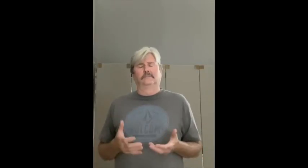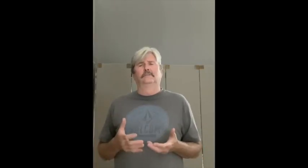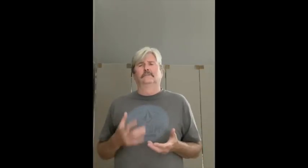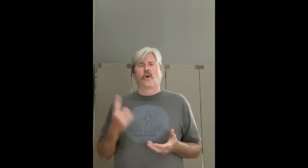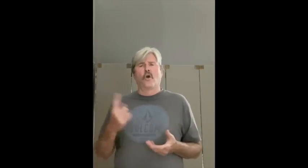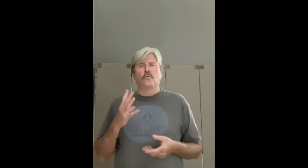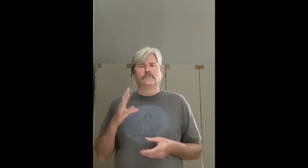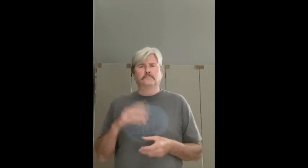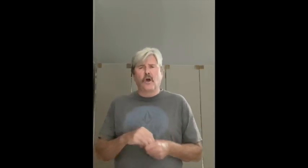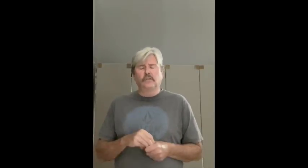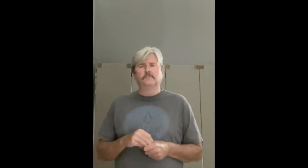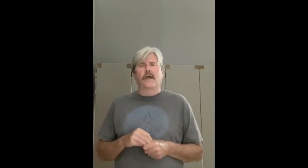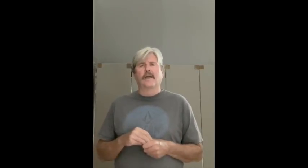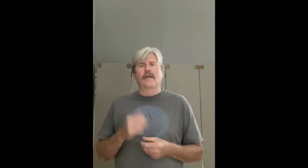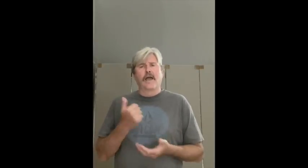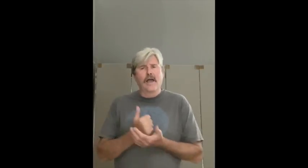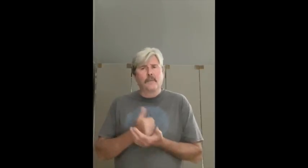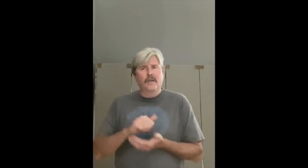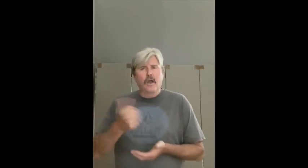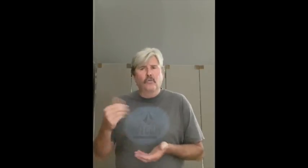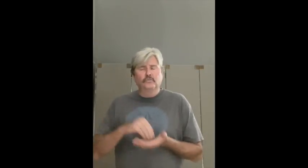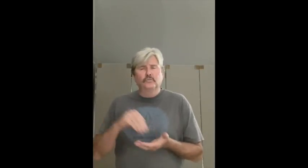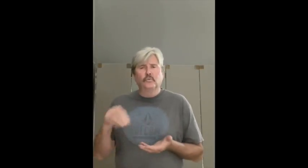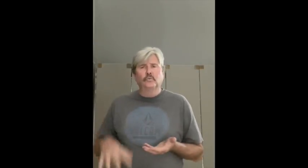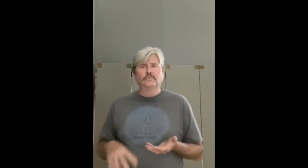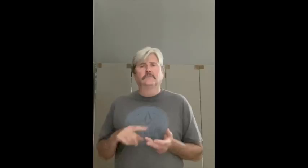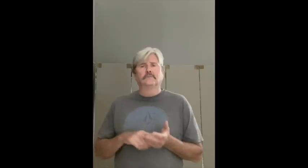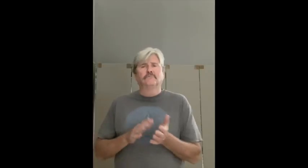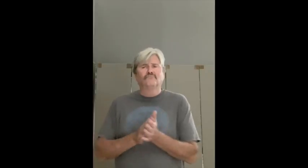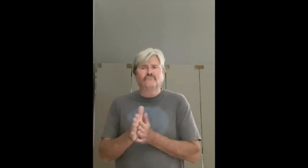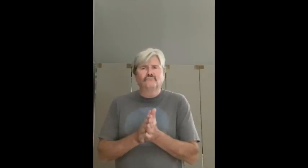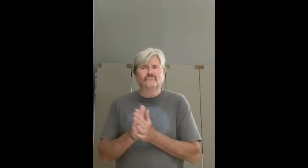She's always participating. She's always helpful to the